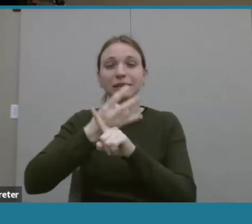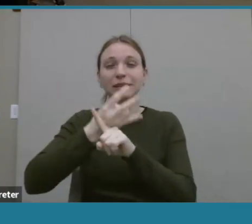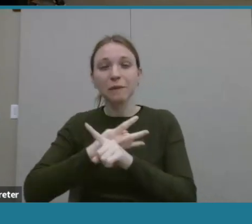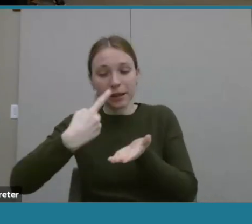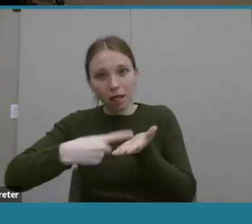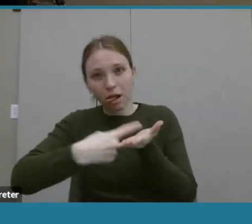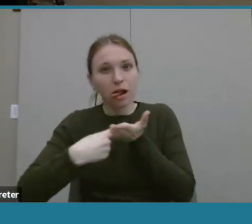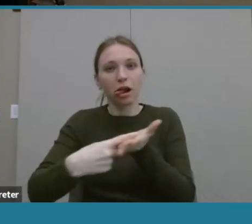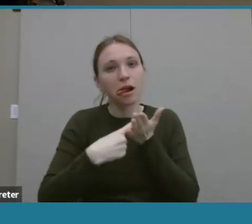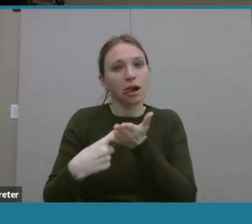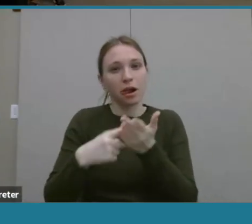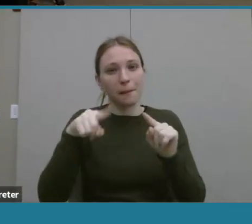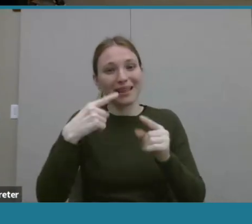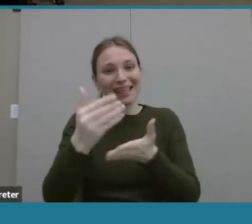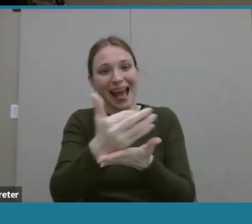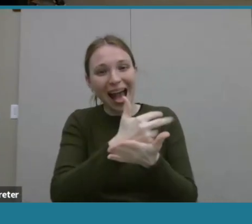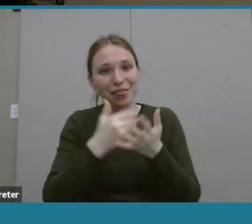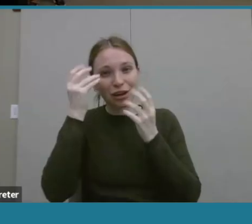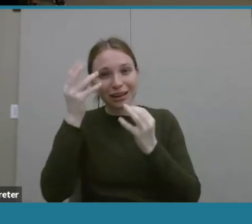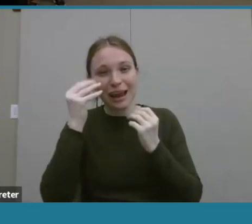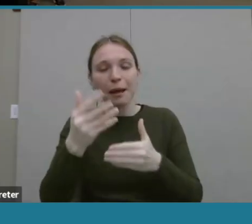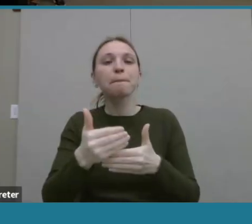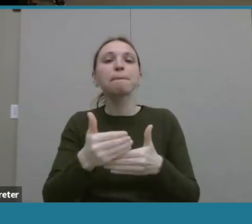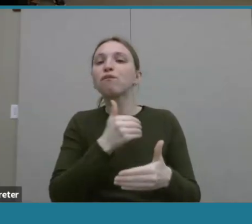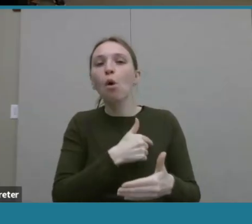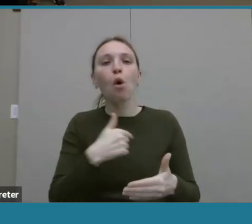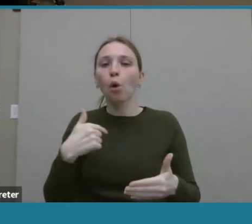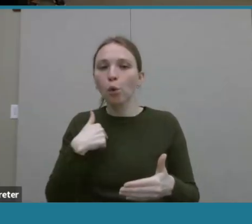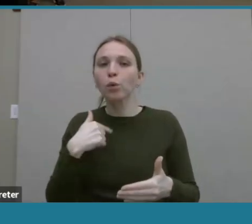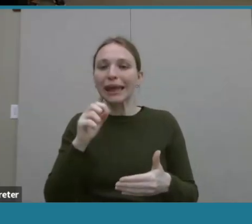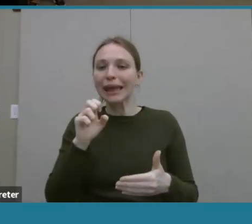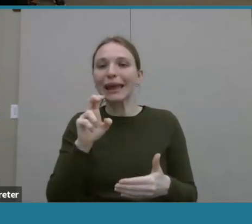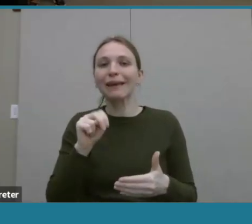Like, we started the input sessions in November of 2021, and we didn't bring